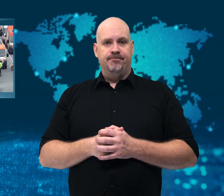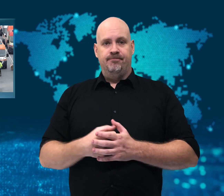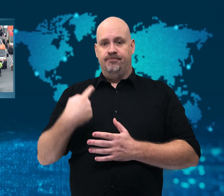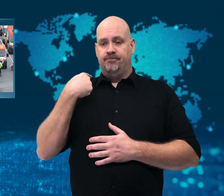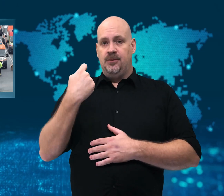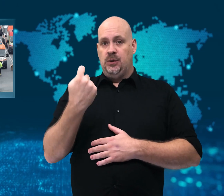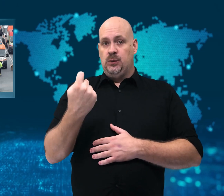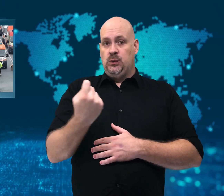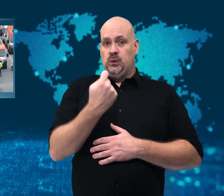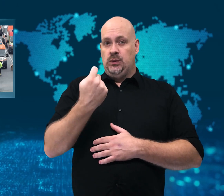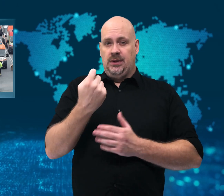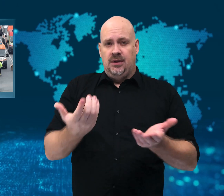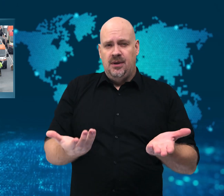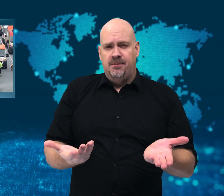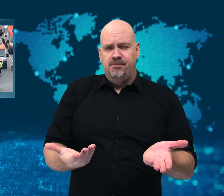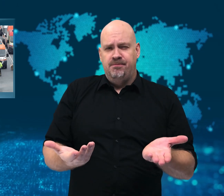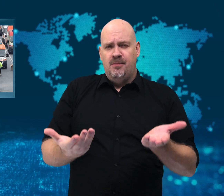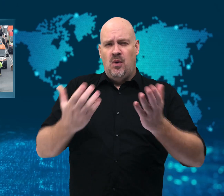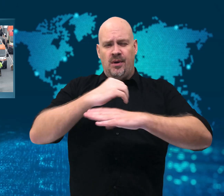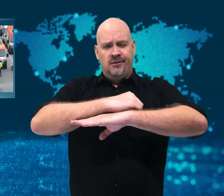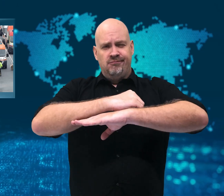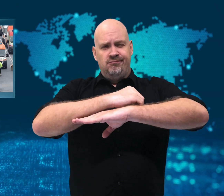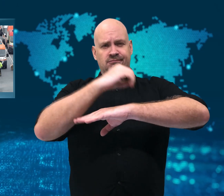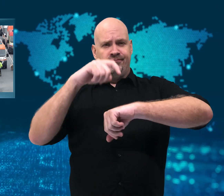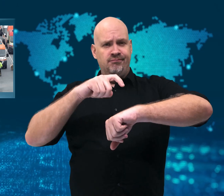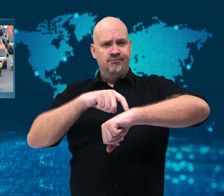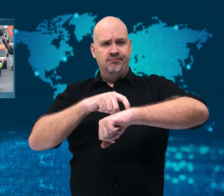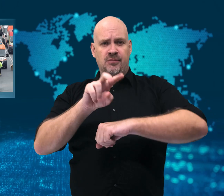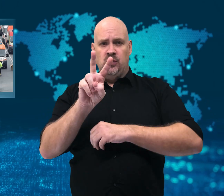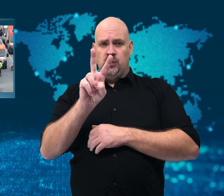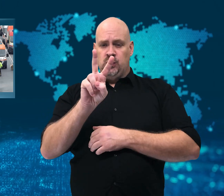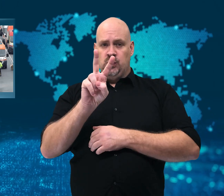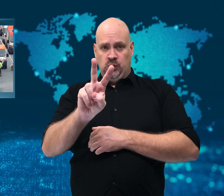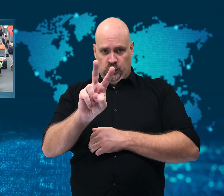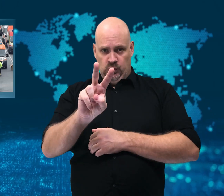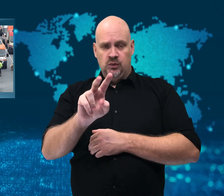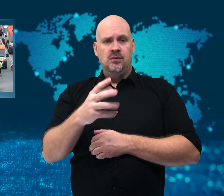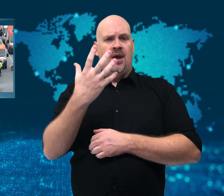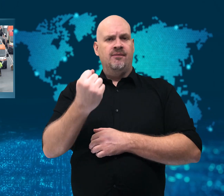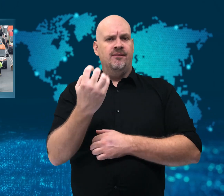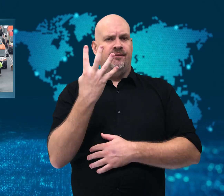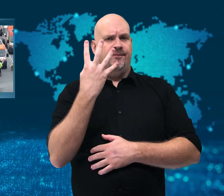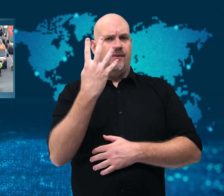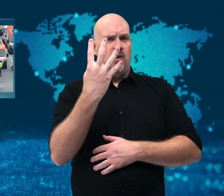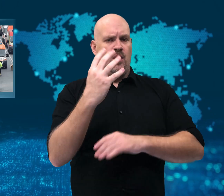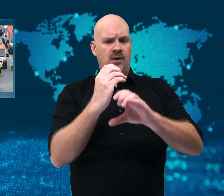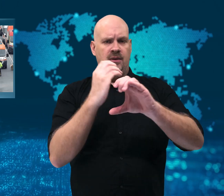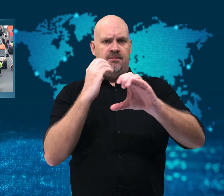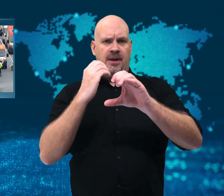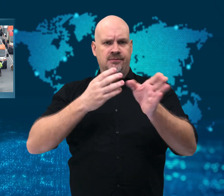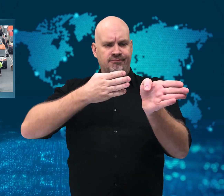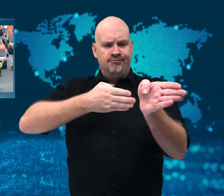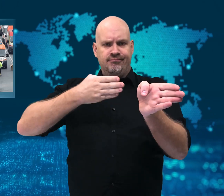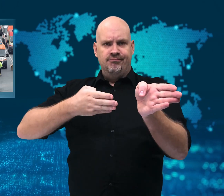one of four buses traveling together crashed and caught fire